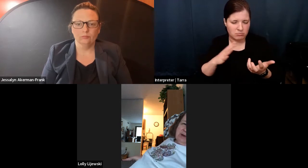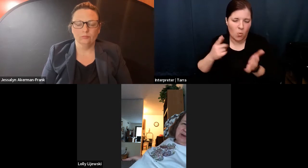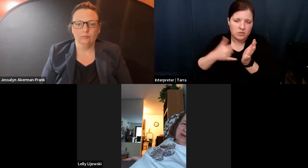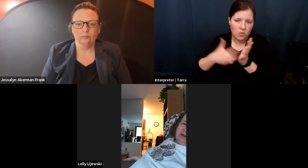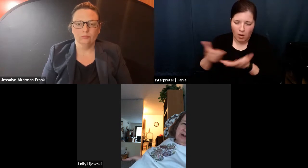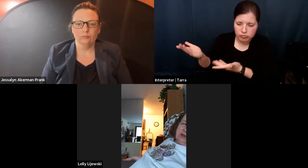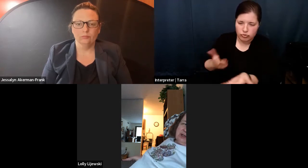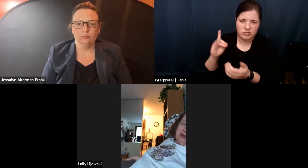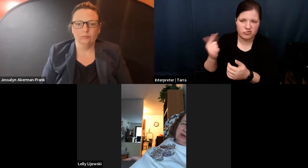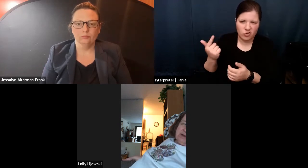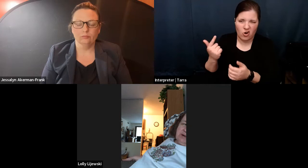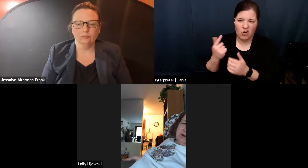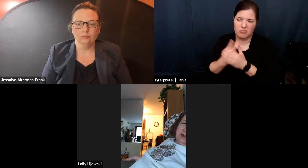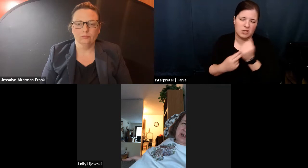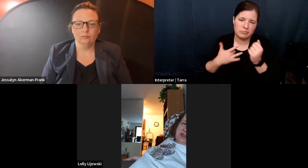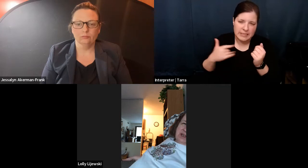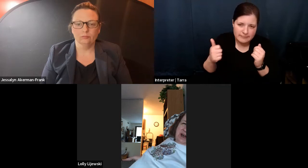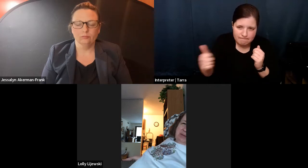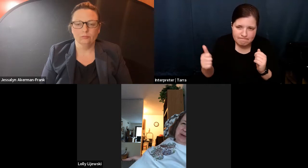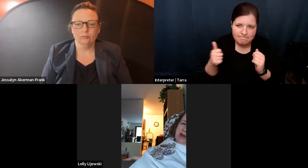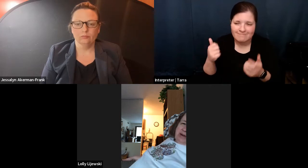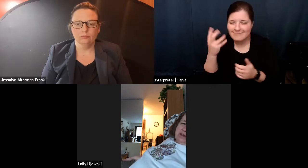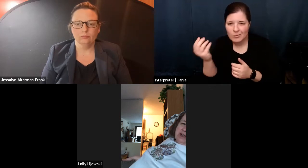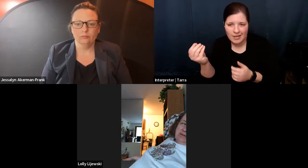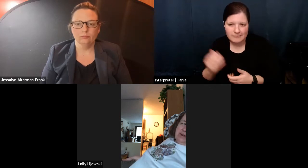most part, I use a cane.